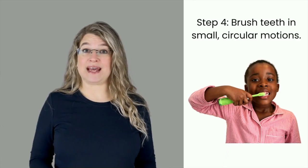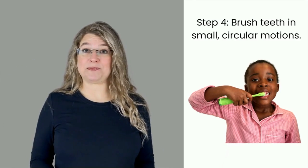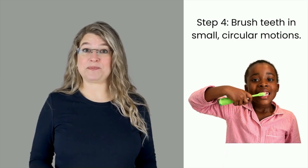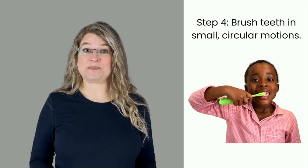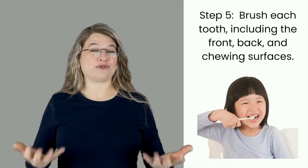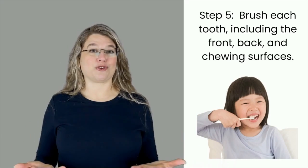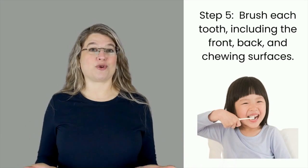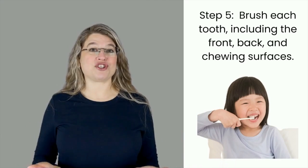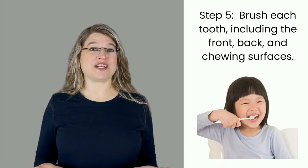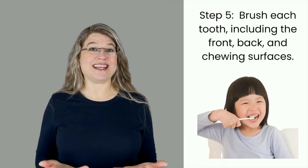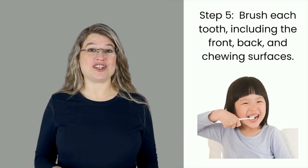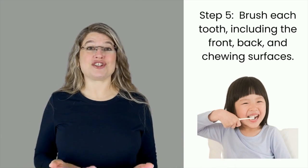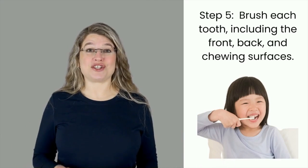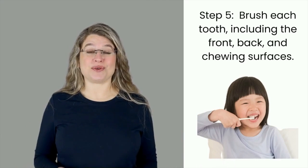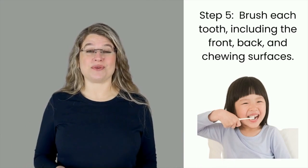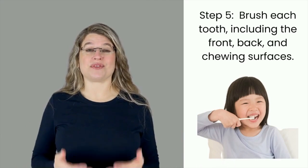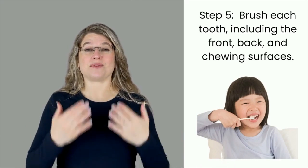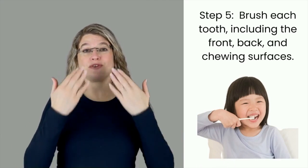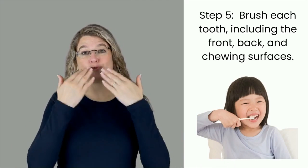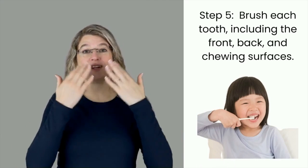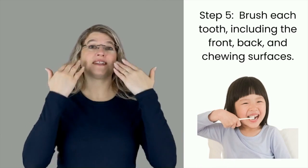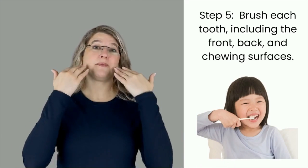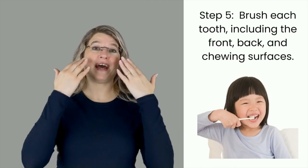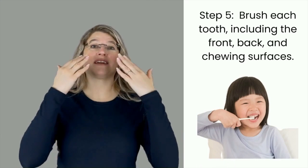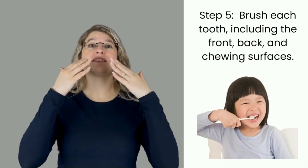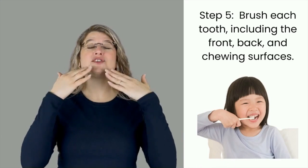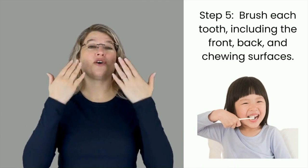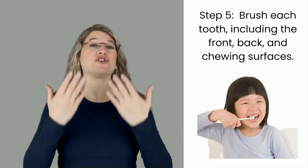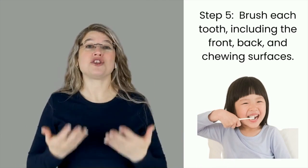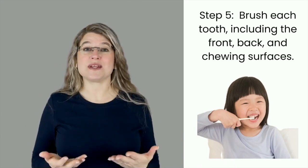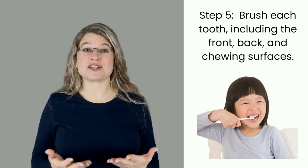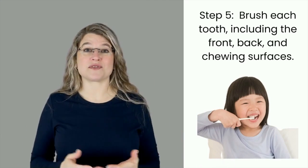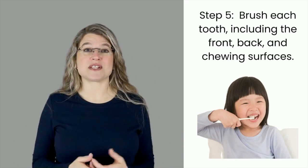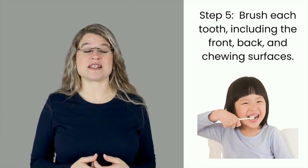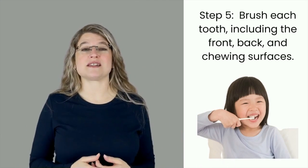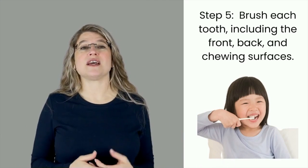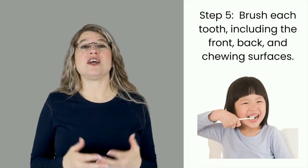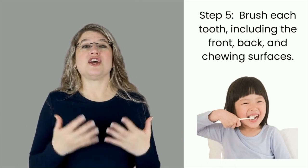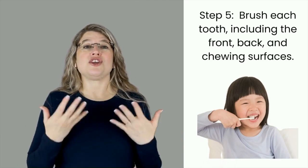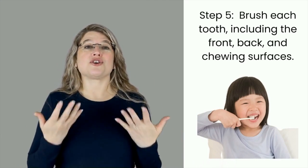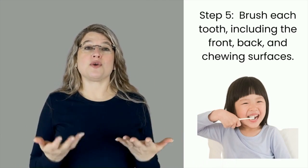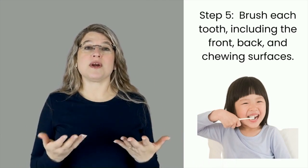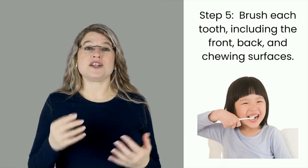that. For brushing each tooth, the front to the back, to all the chewing surfaces, you're going